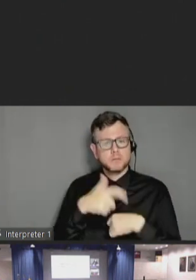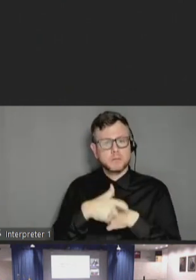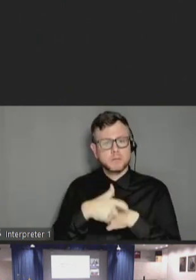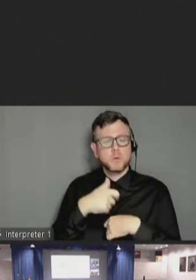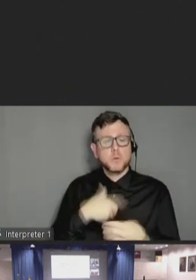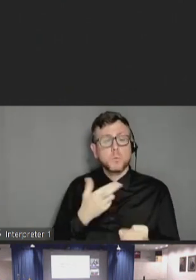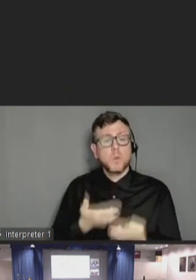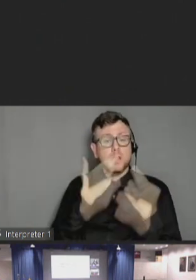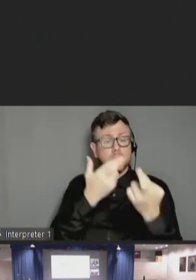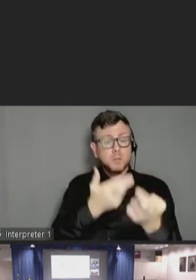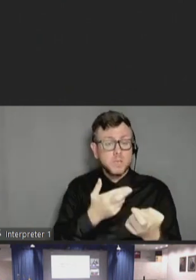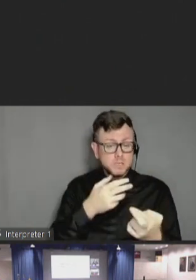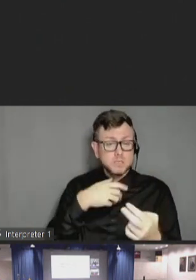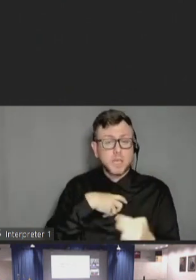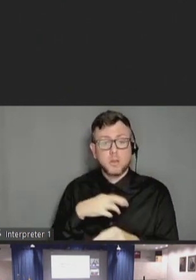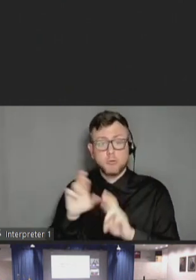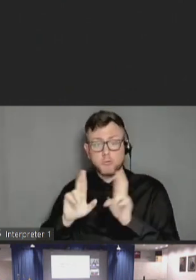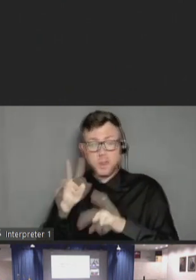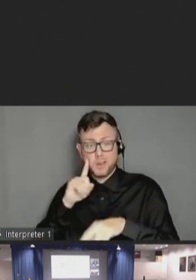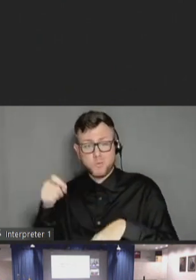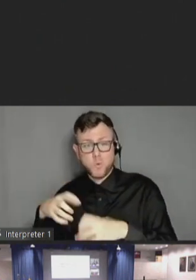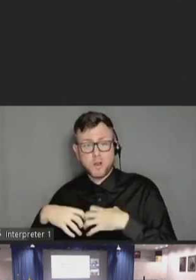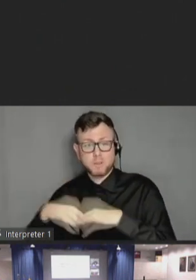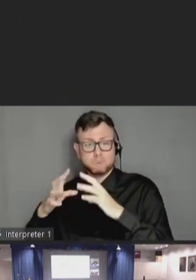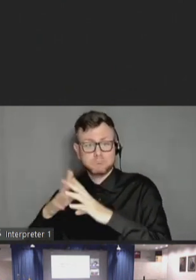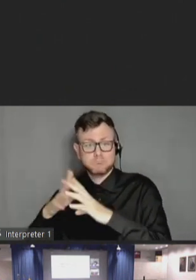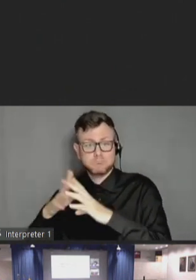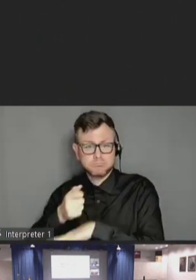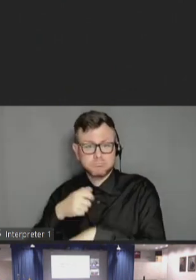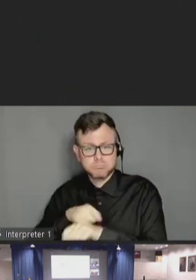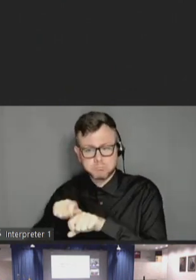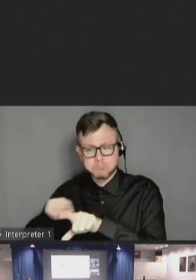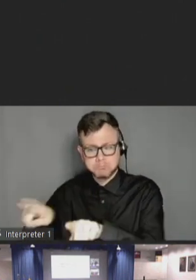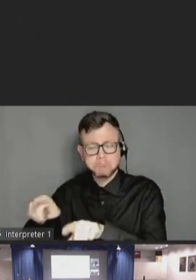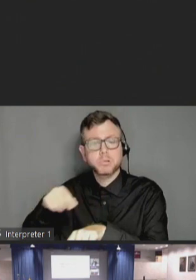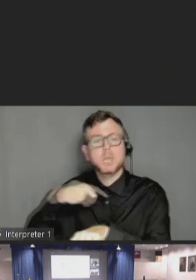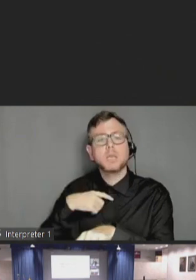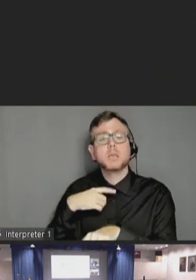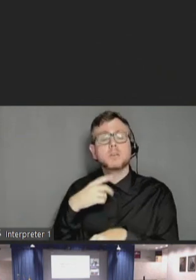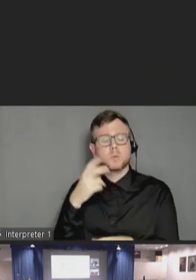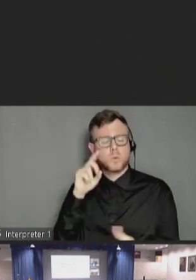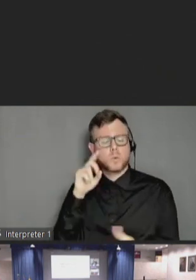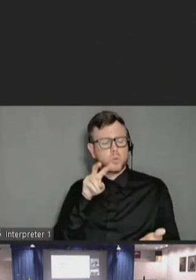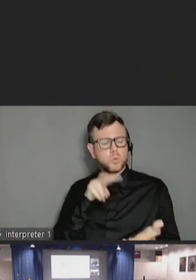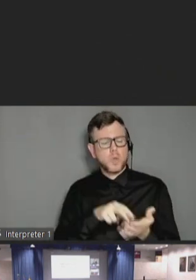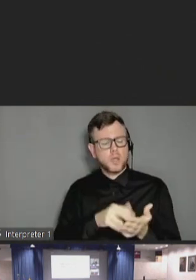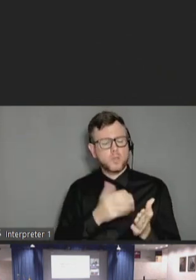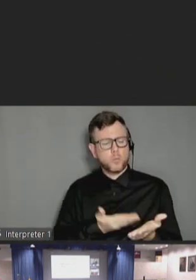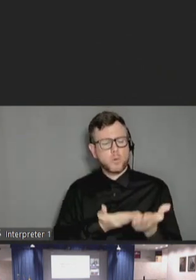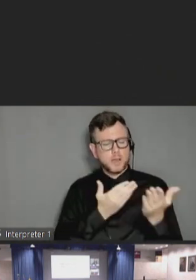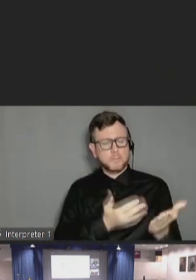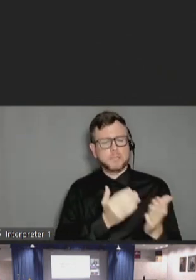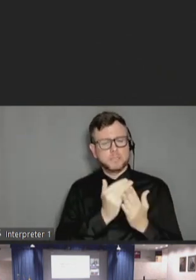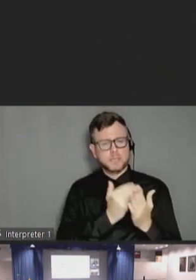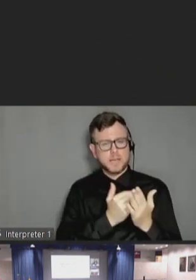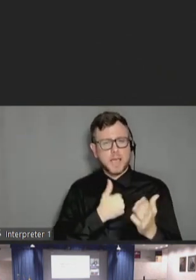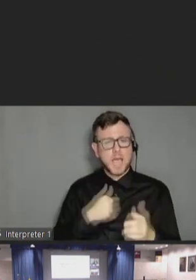time when it's ready for implementation in the market. And we may need to look at -- we're looking at some recommendations there for giving a little buffer zone for